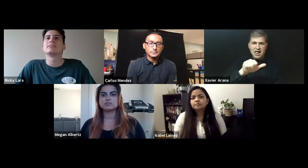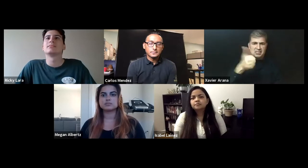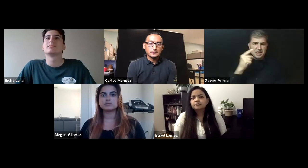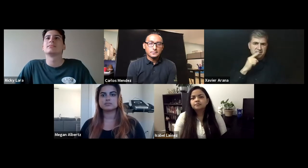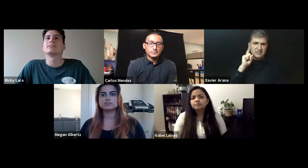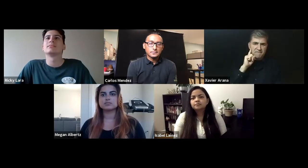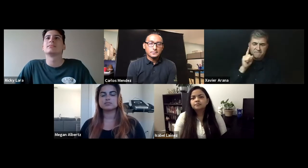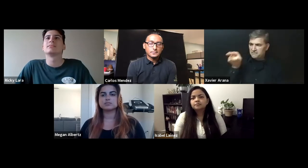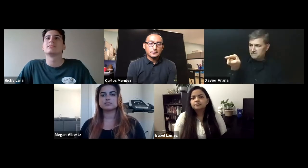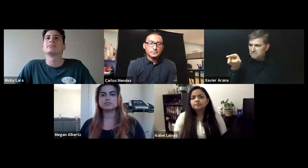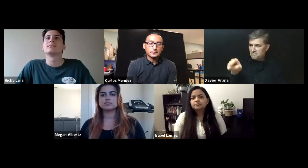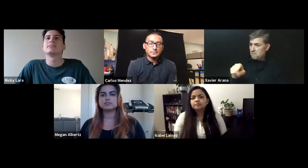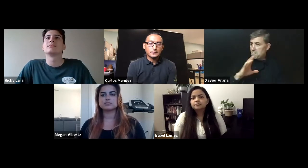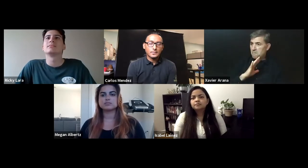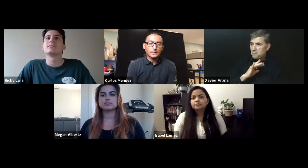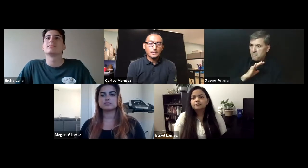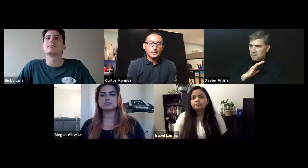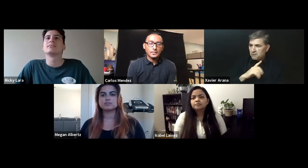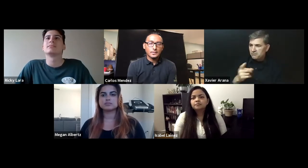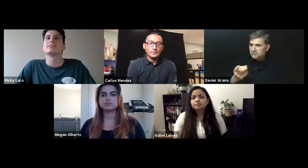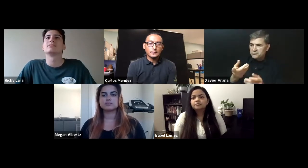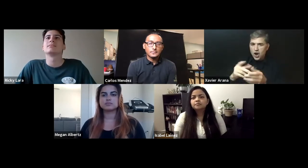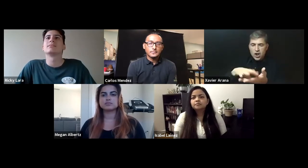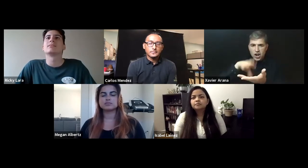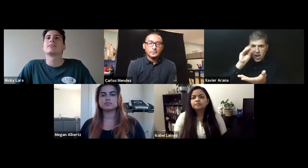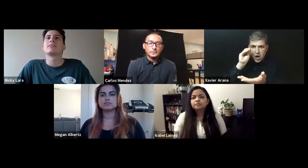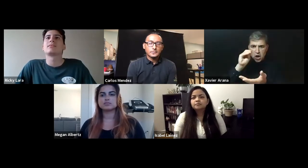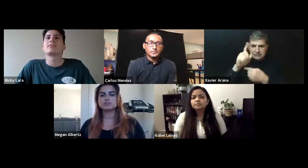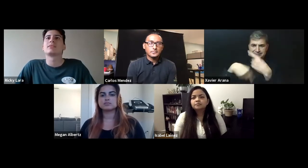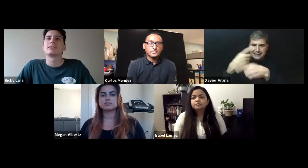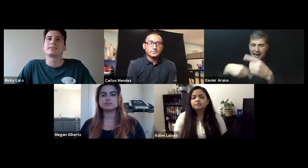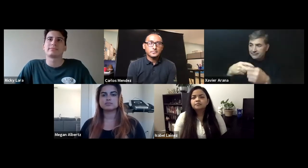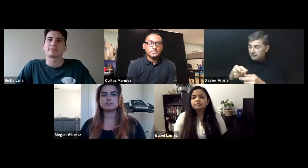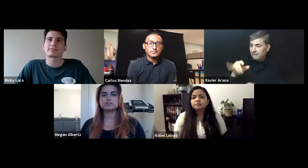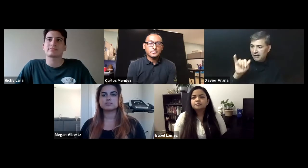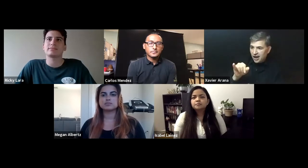So I went into a classroom, and I saw that there were other deaf people there